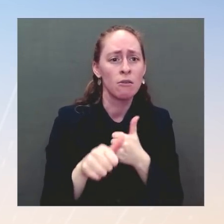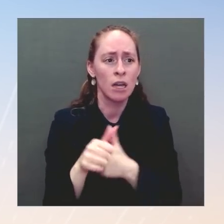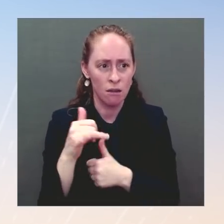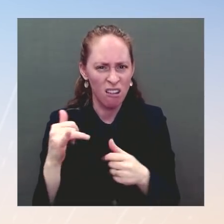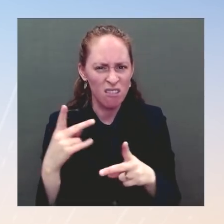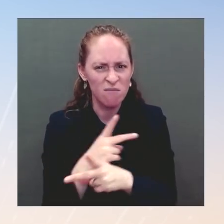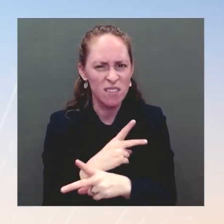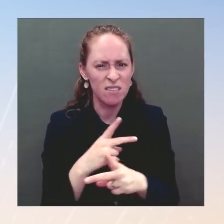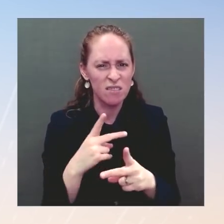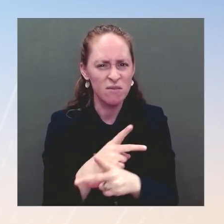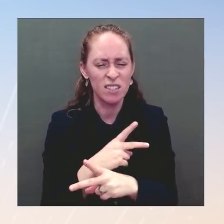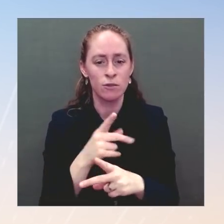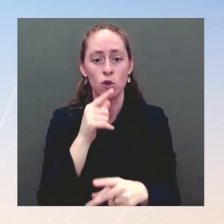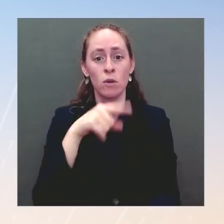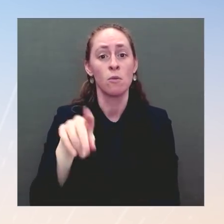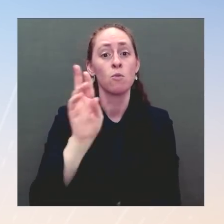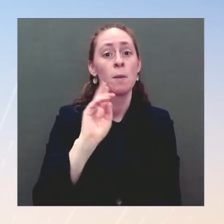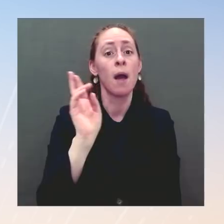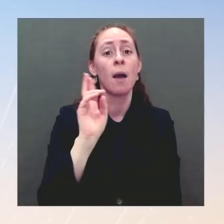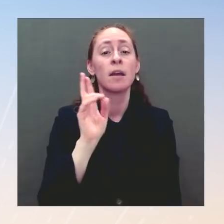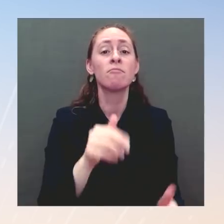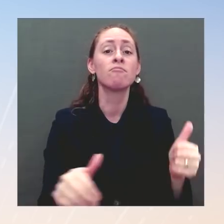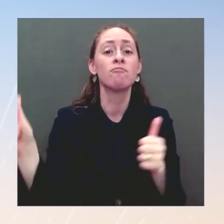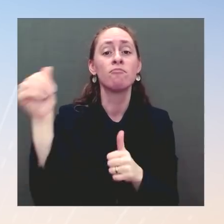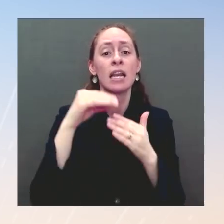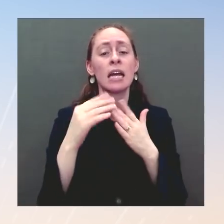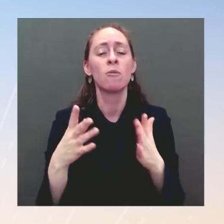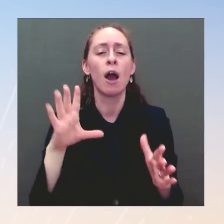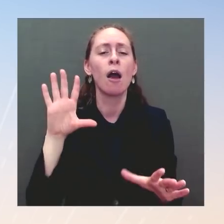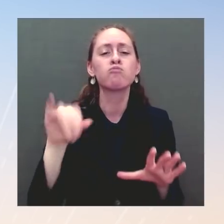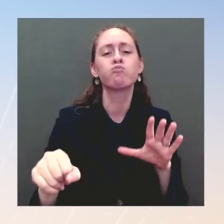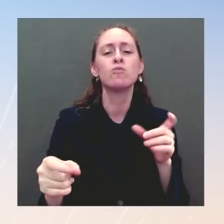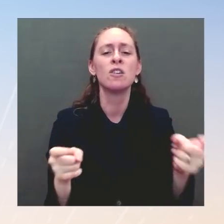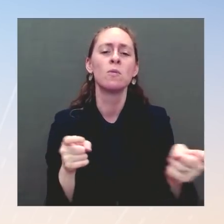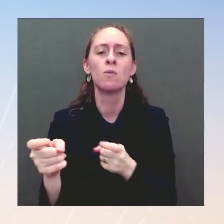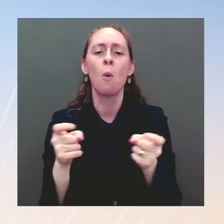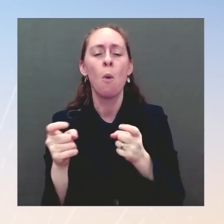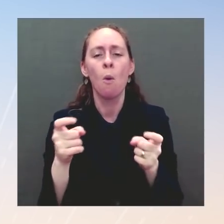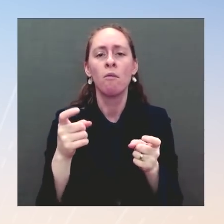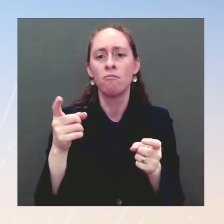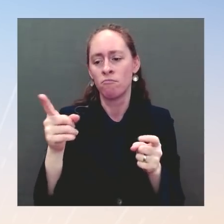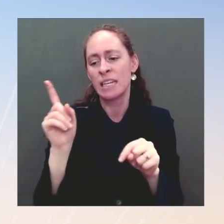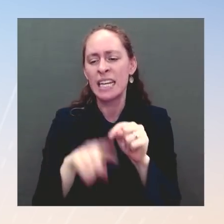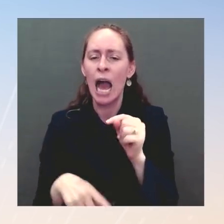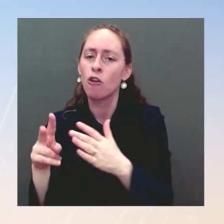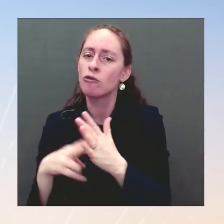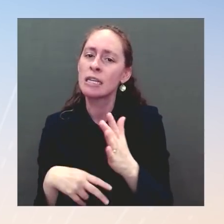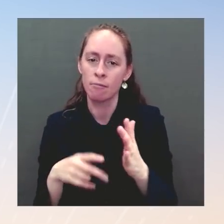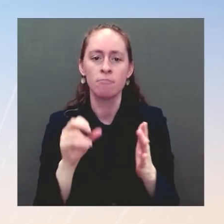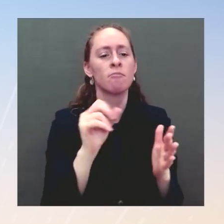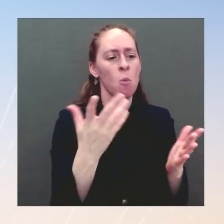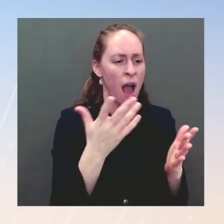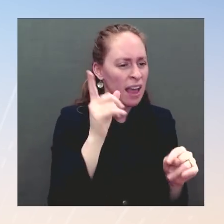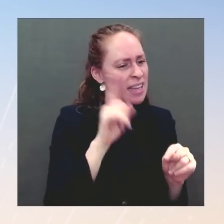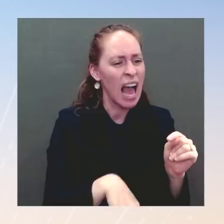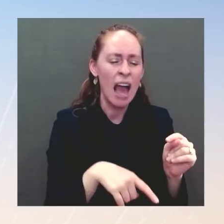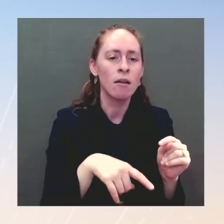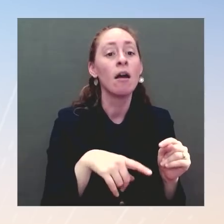what students can or cannot read, what they can or cannot learn, and, most troubling, who they can or cannot be. You've heard the President --